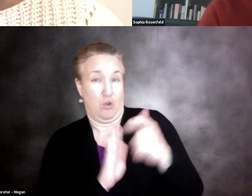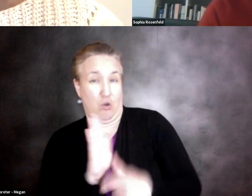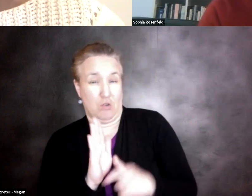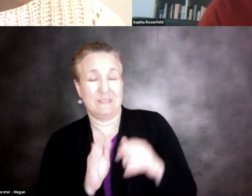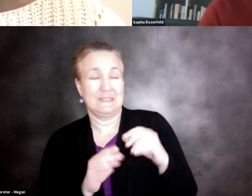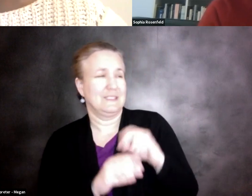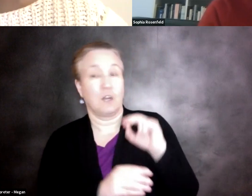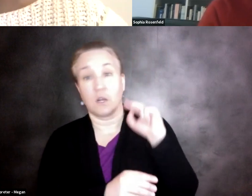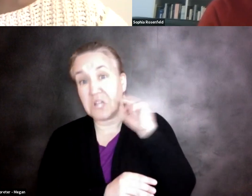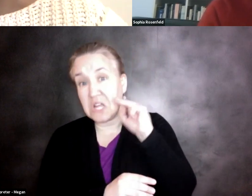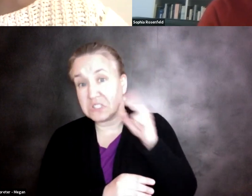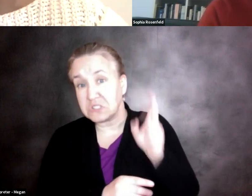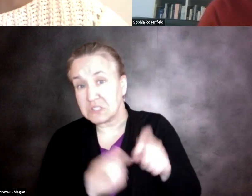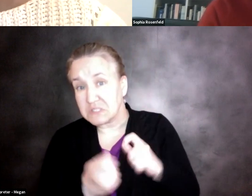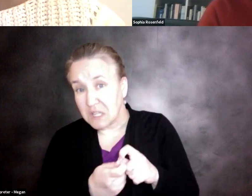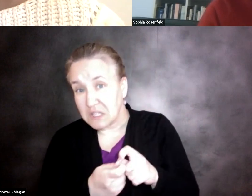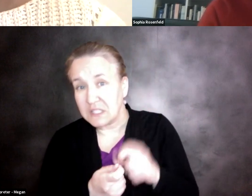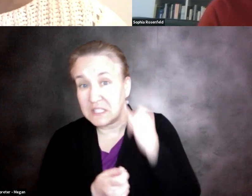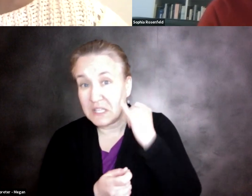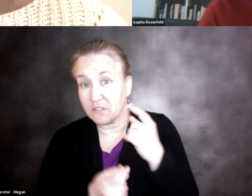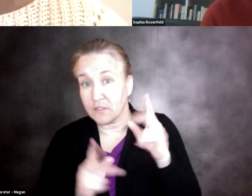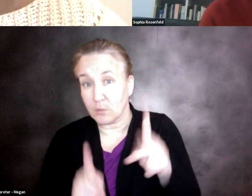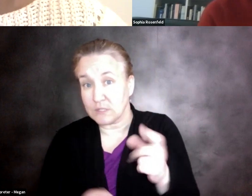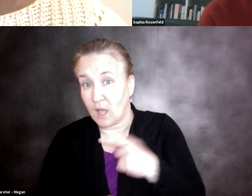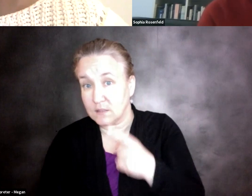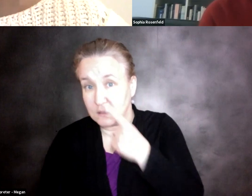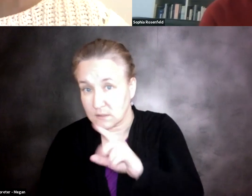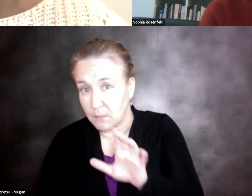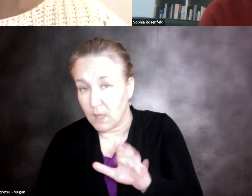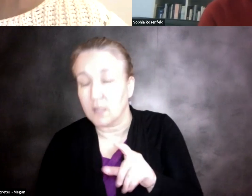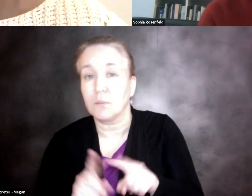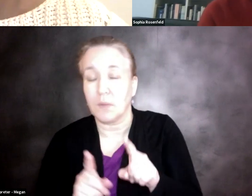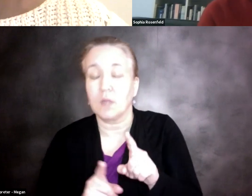if the questioner doesn't mind, but was actually coming